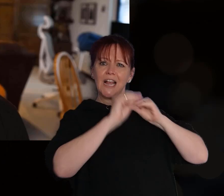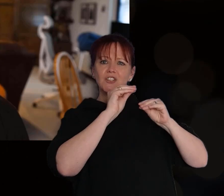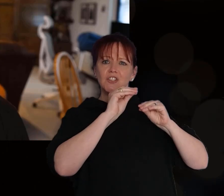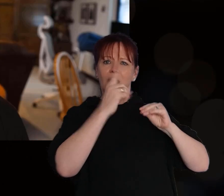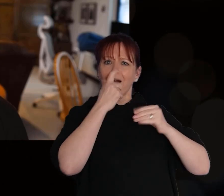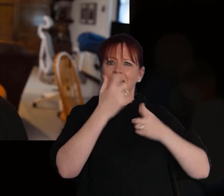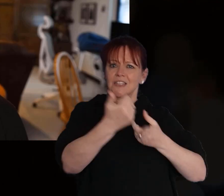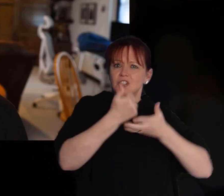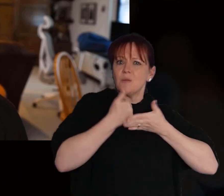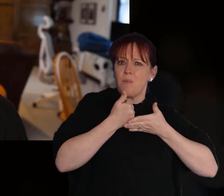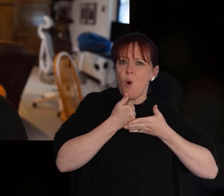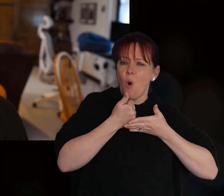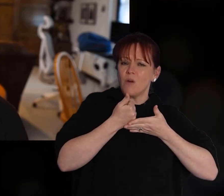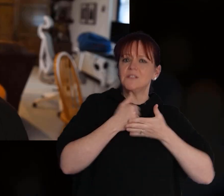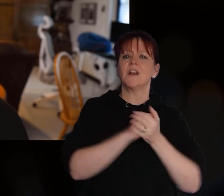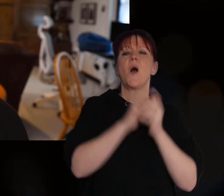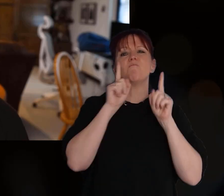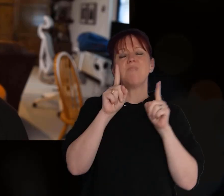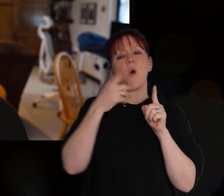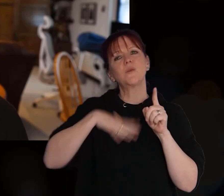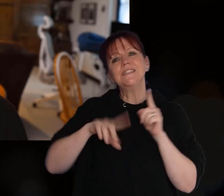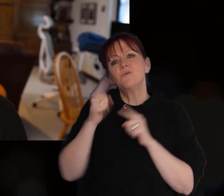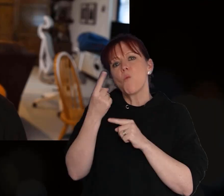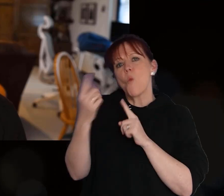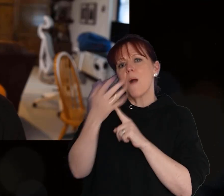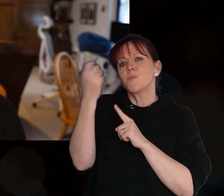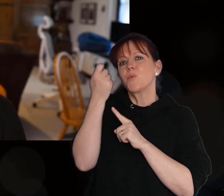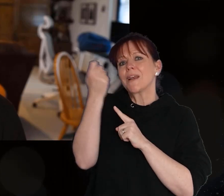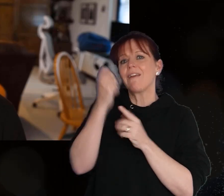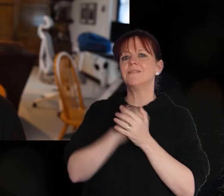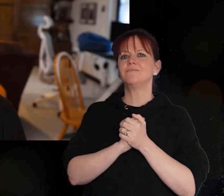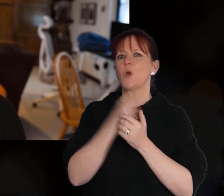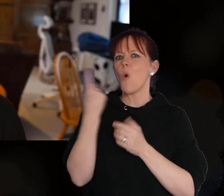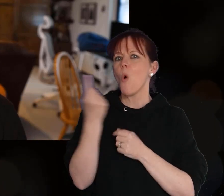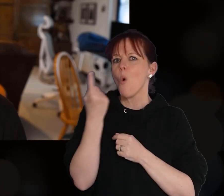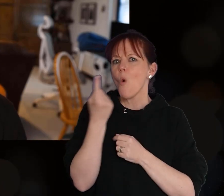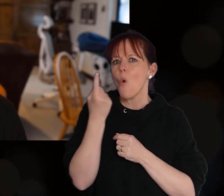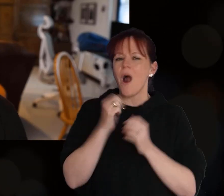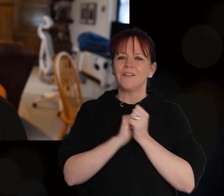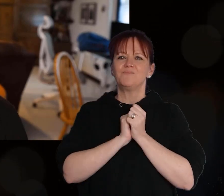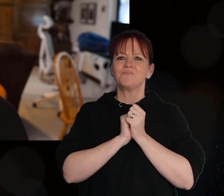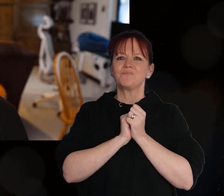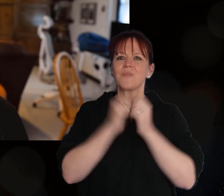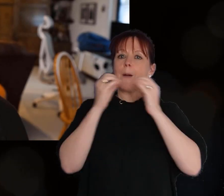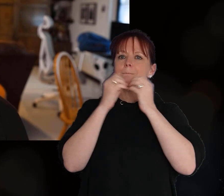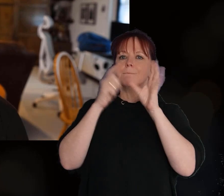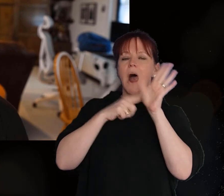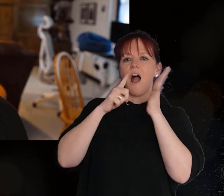But we do have to have one single winner. And that winner is... The Byowave Proteus.